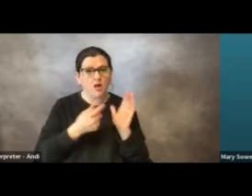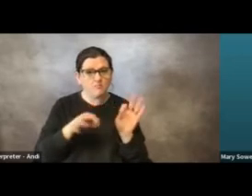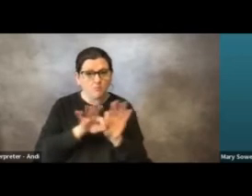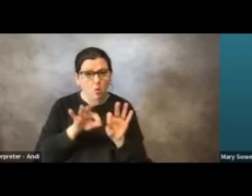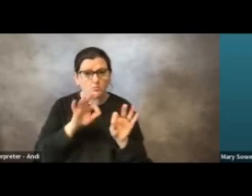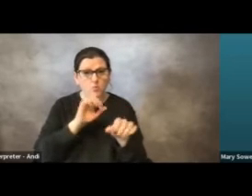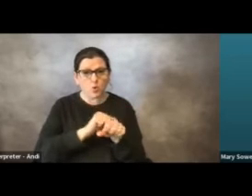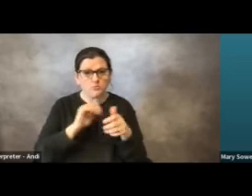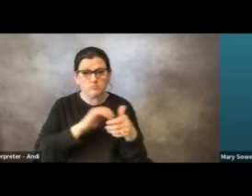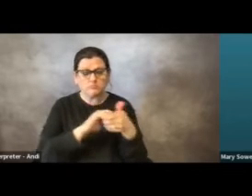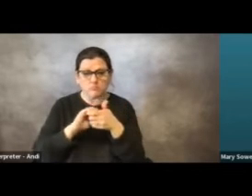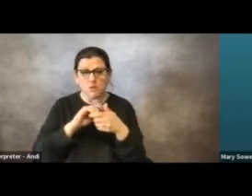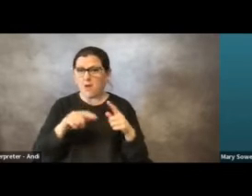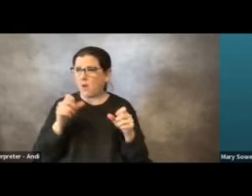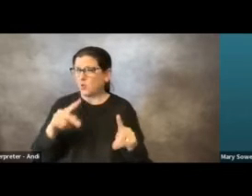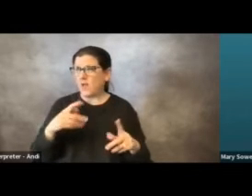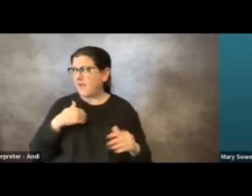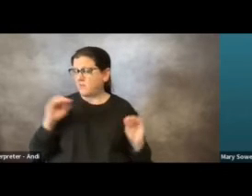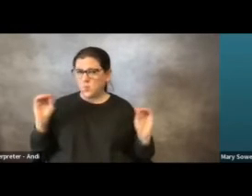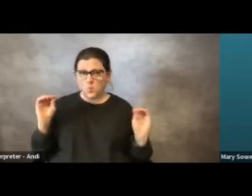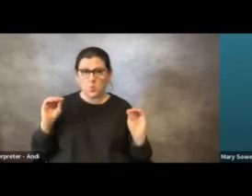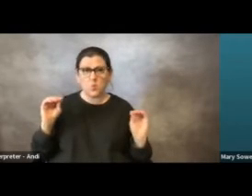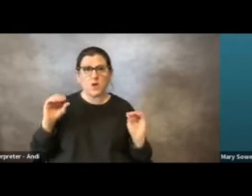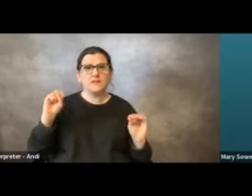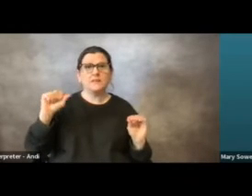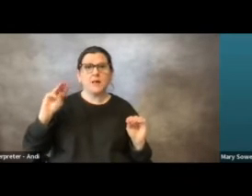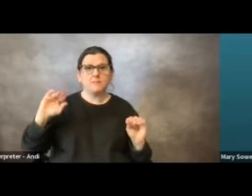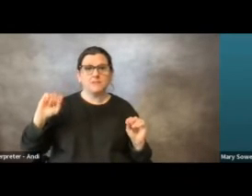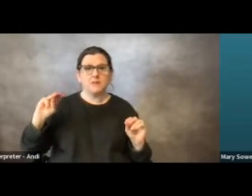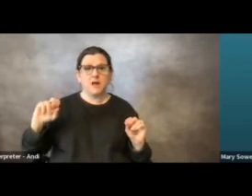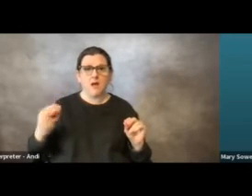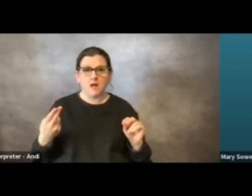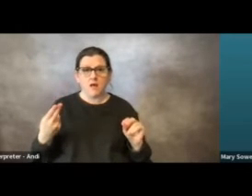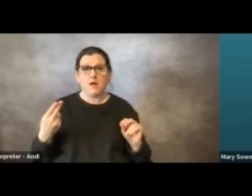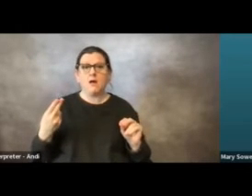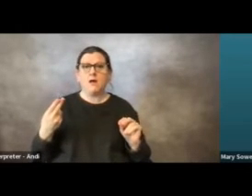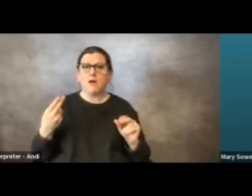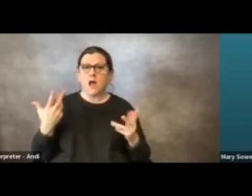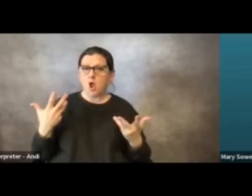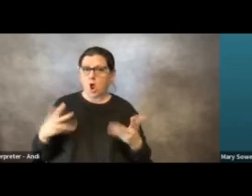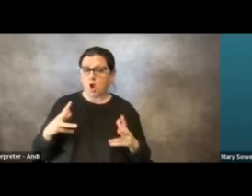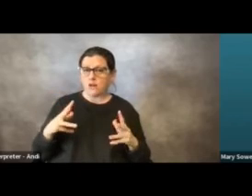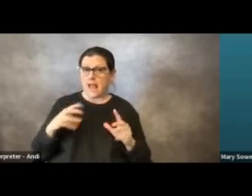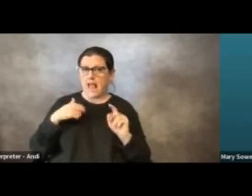been opportunity. So SAMSHA, the Substance Abuse Mental Health Services Administration had convened a roundtable in 2018,